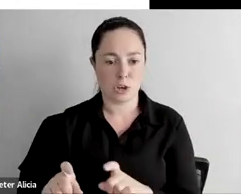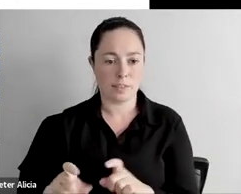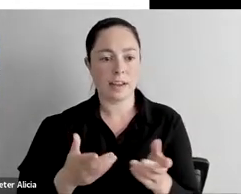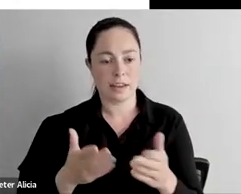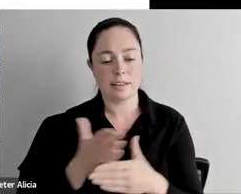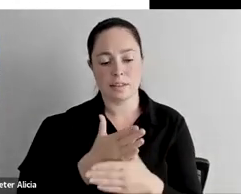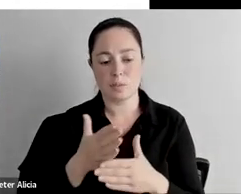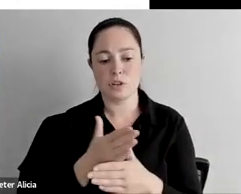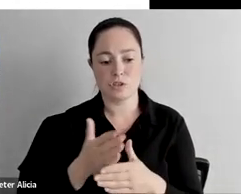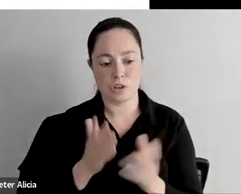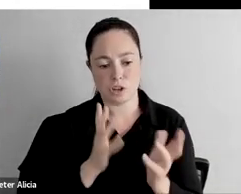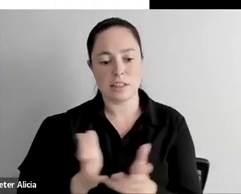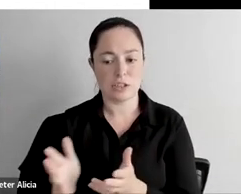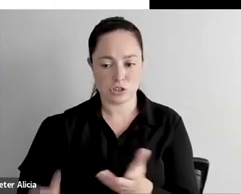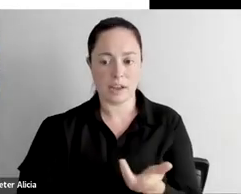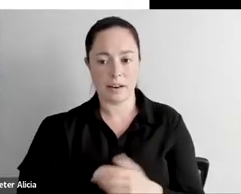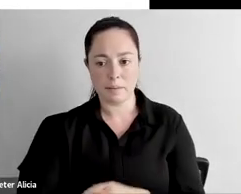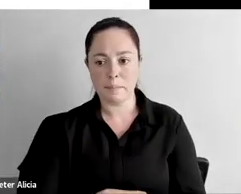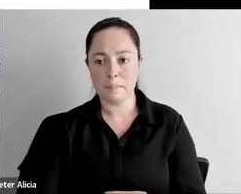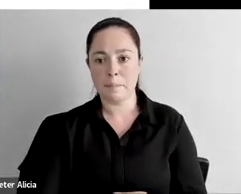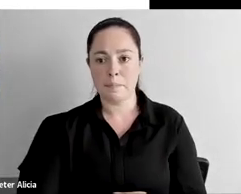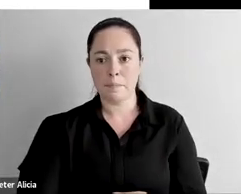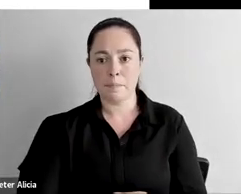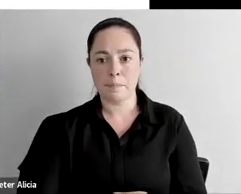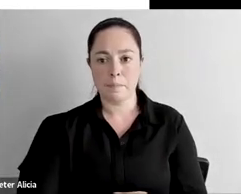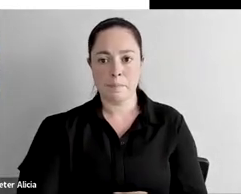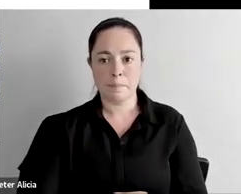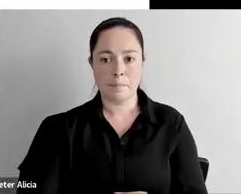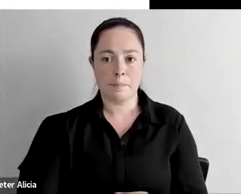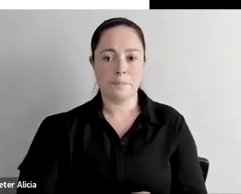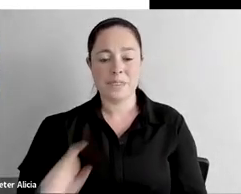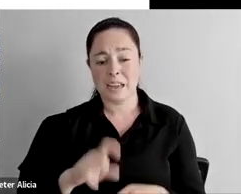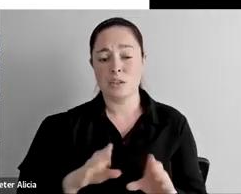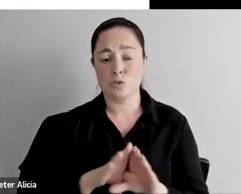chat. That should also, I believe, open up as a